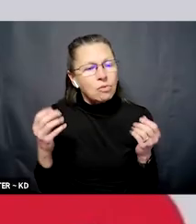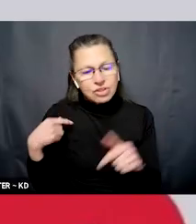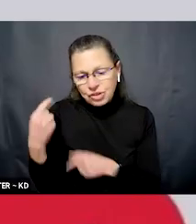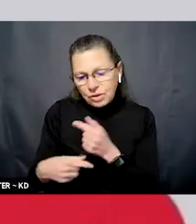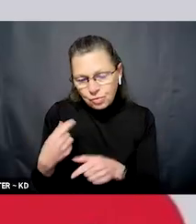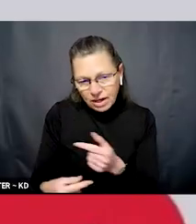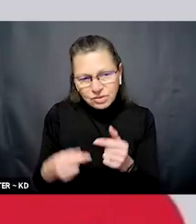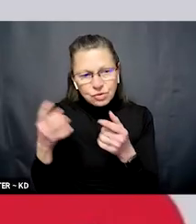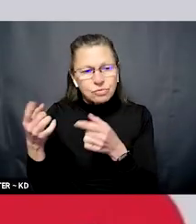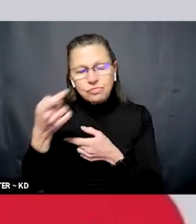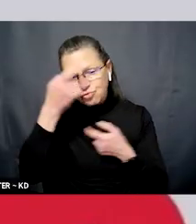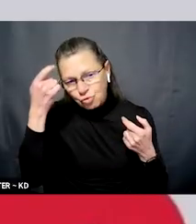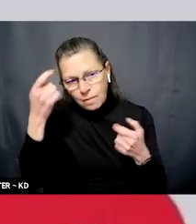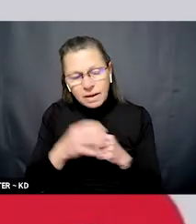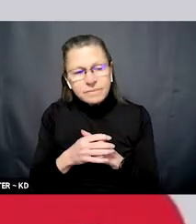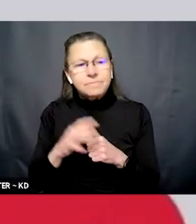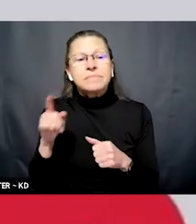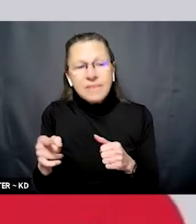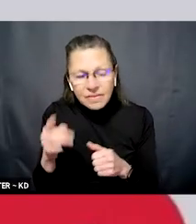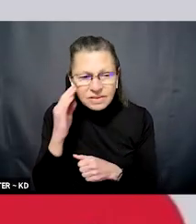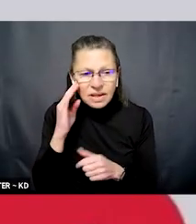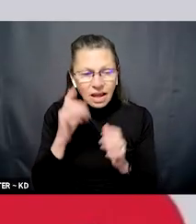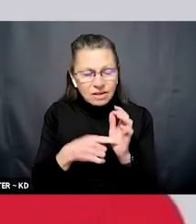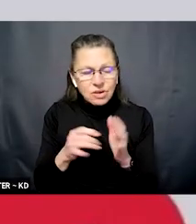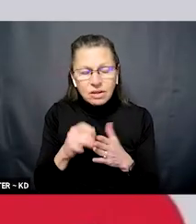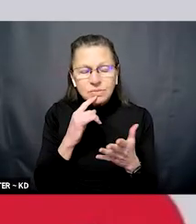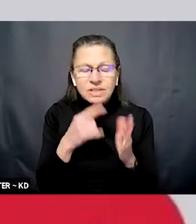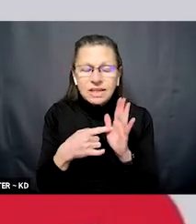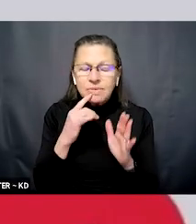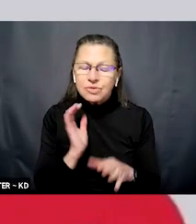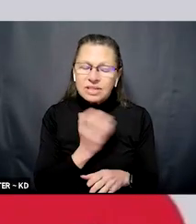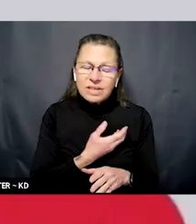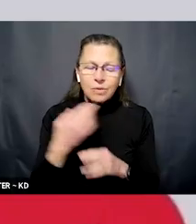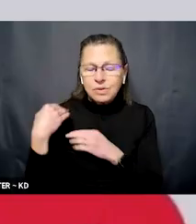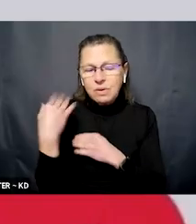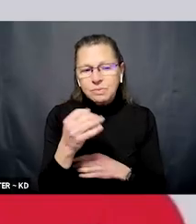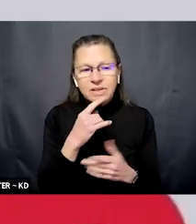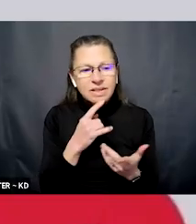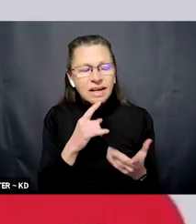This acknowledgment demonstrates our responsibility and commitment to truth, healing,